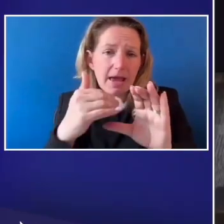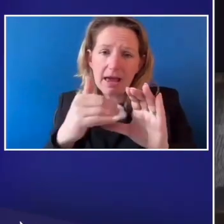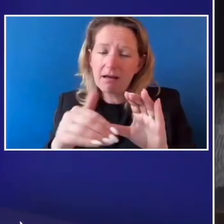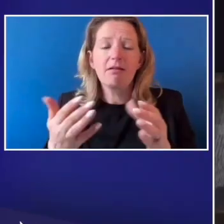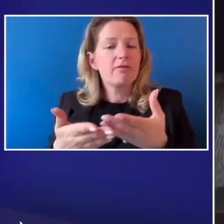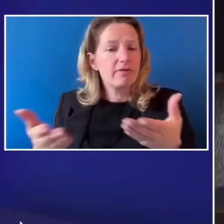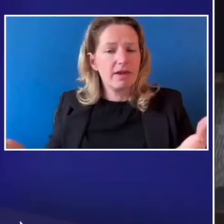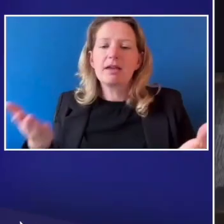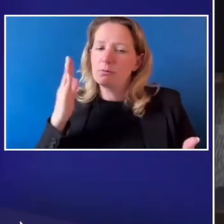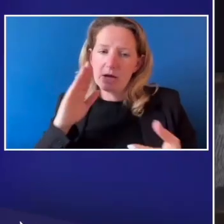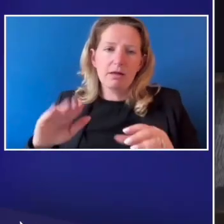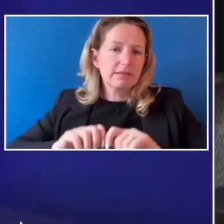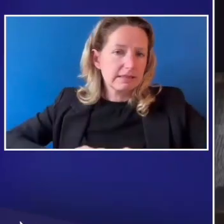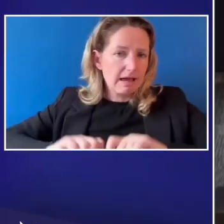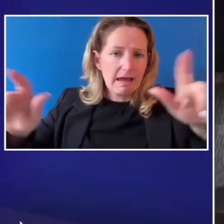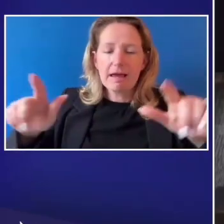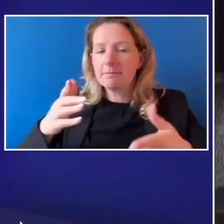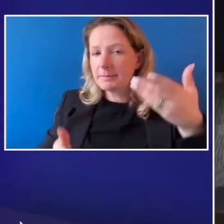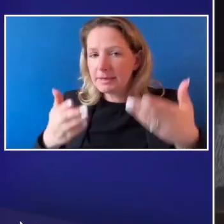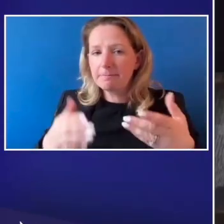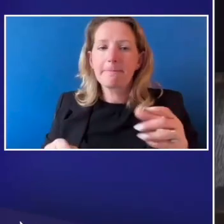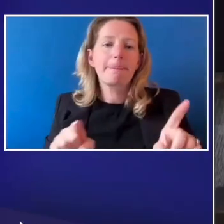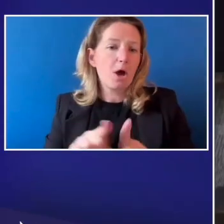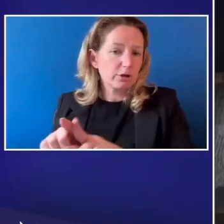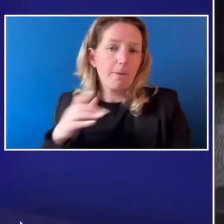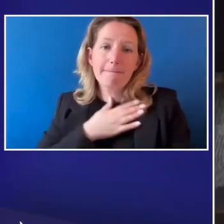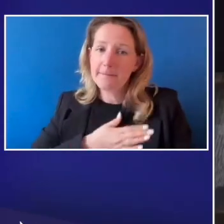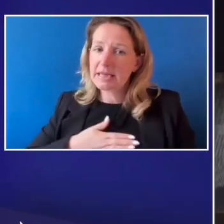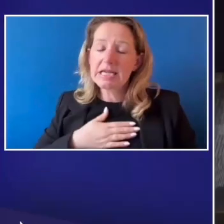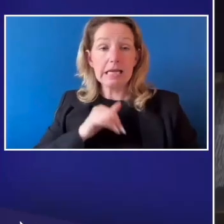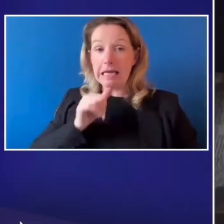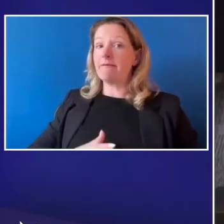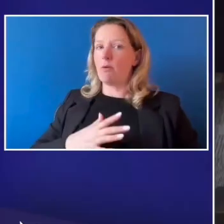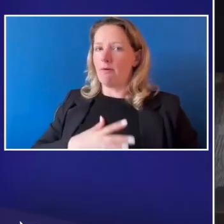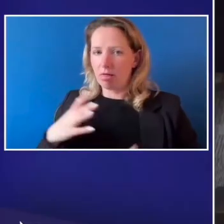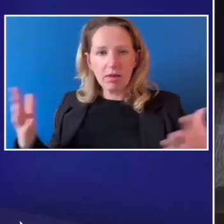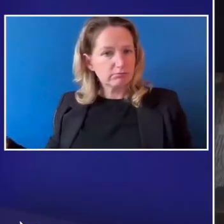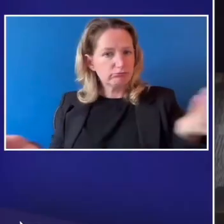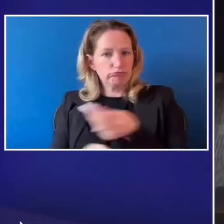I would also encourage you to informally share your email addresses with each other if